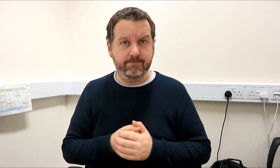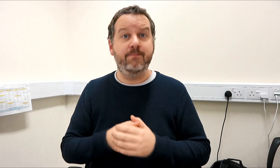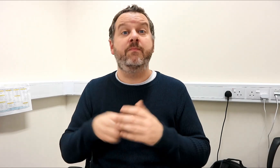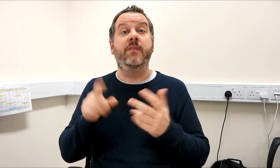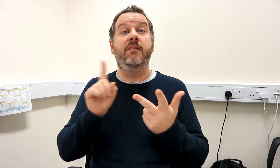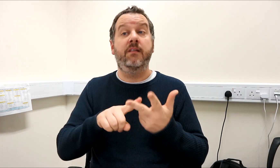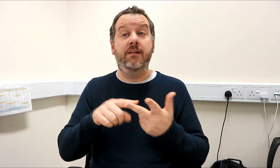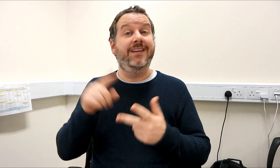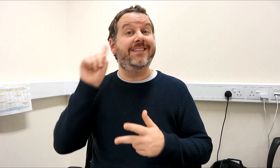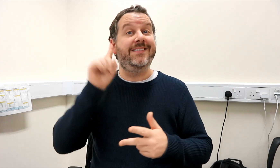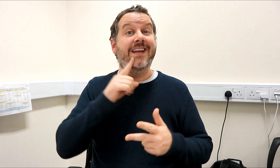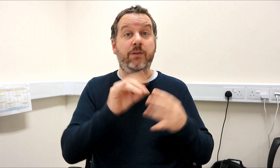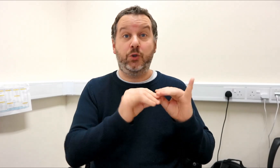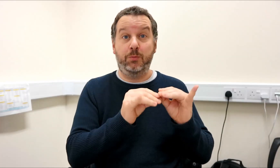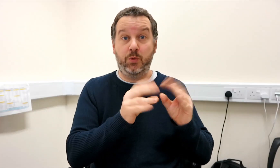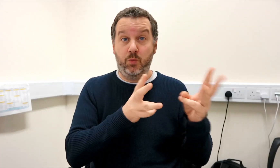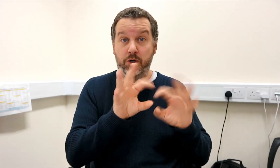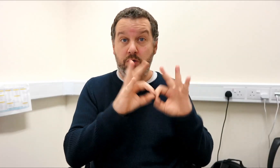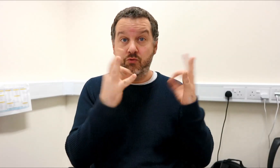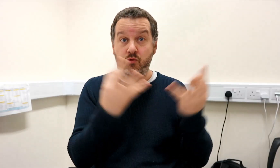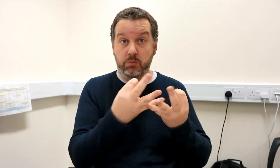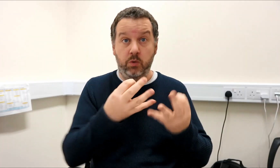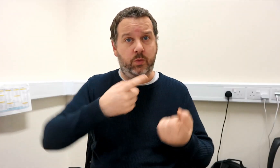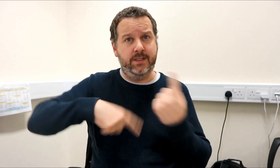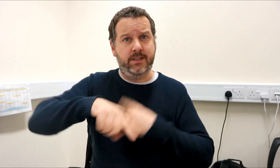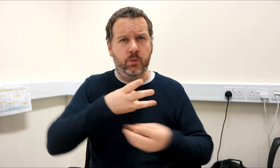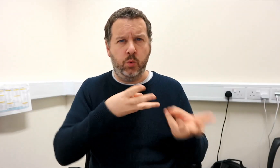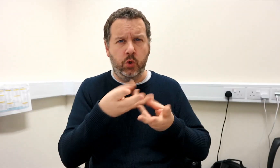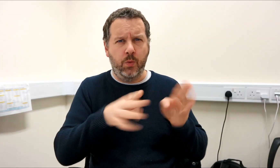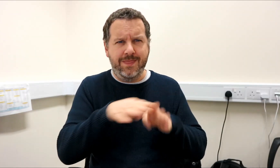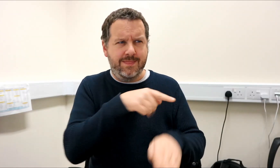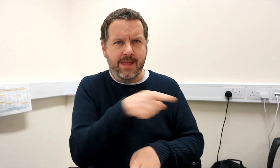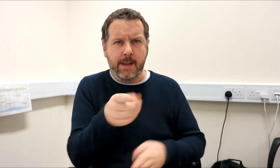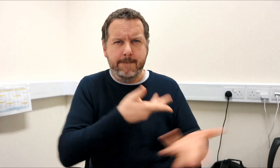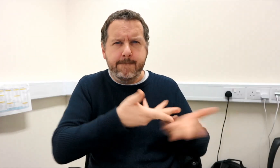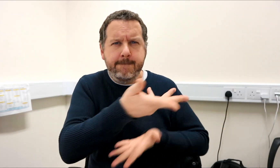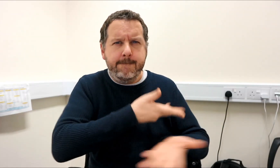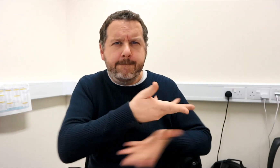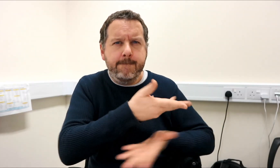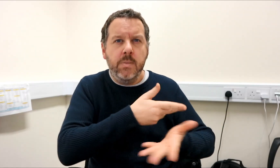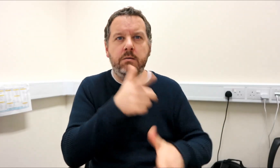We have also been working extensively with our Deaf Interpreter working group,